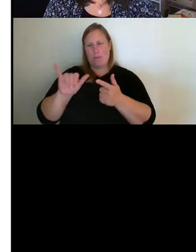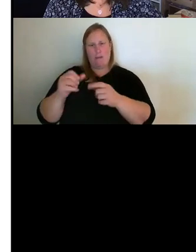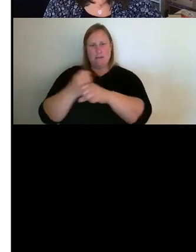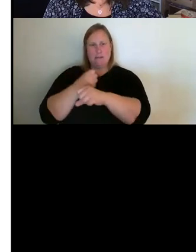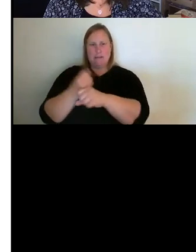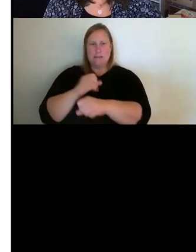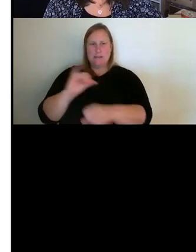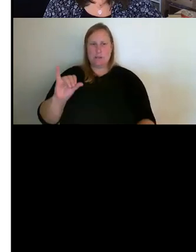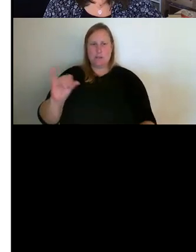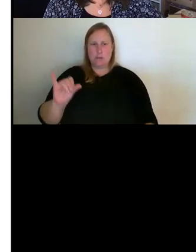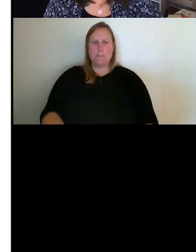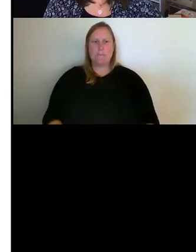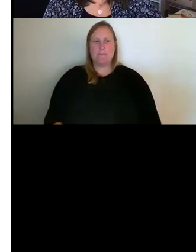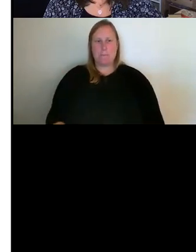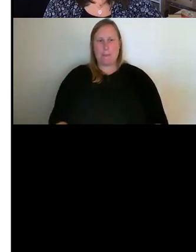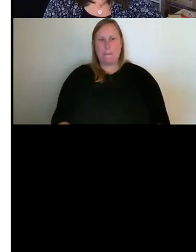This is the most accessible tool we found